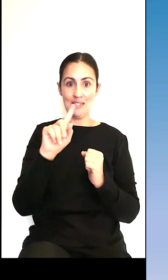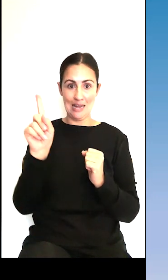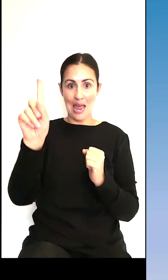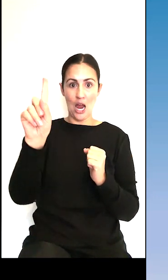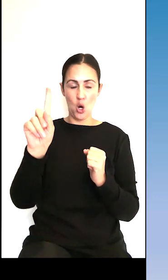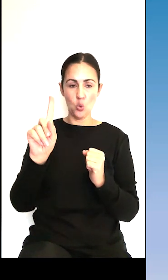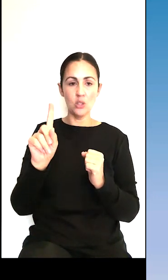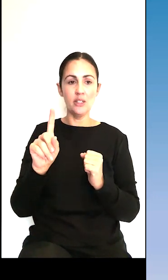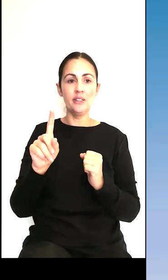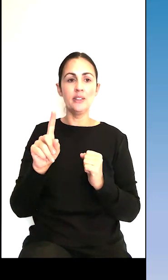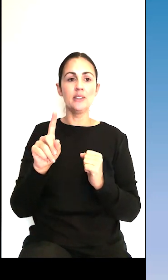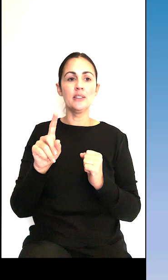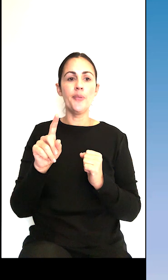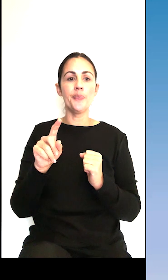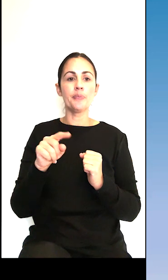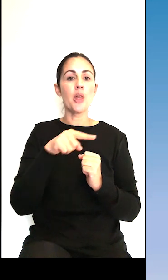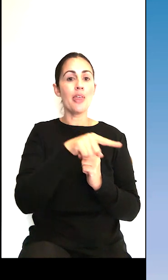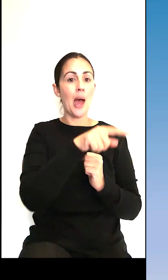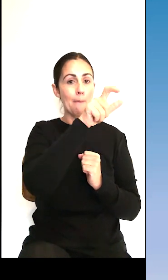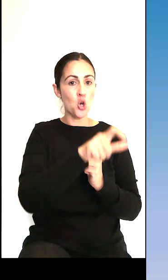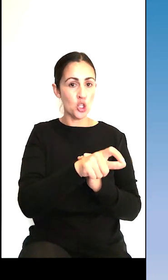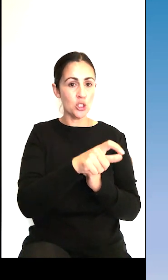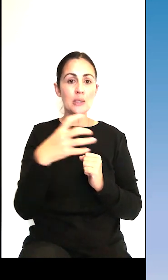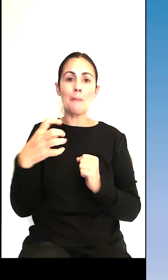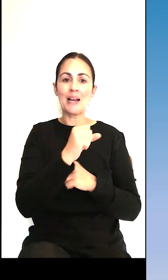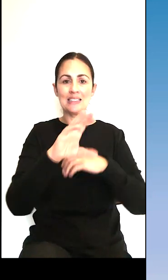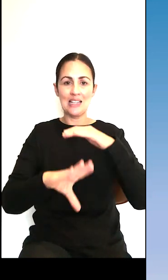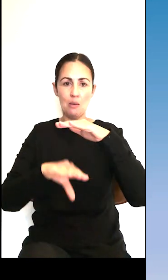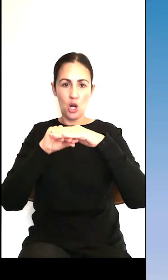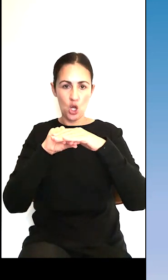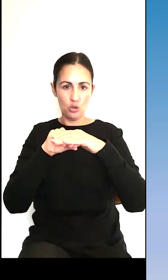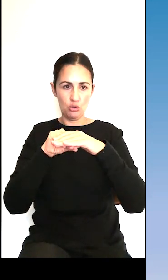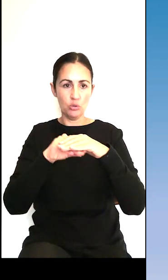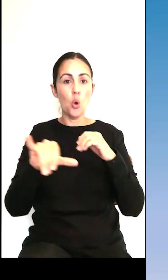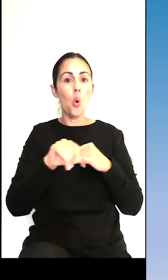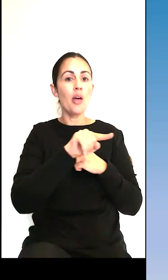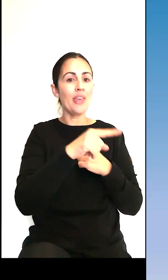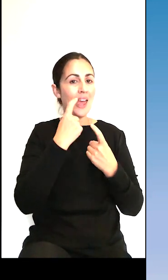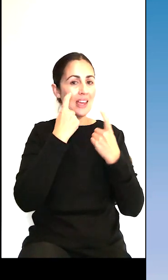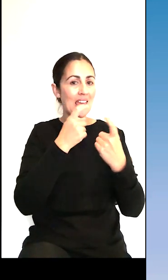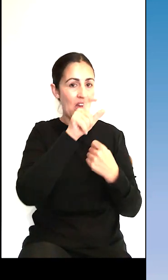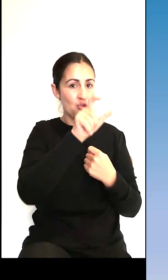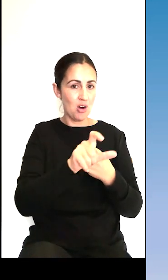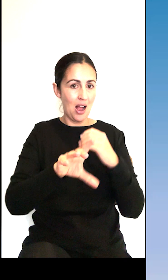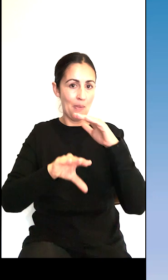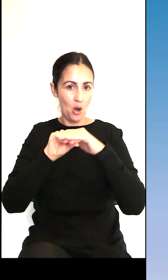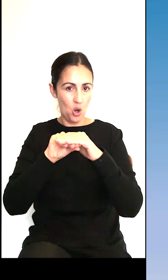it is the consumer or their carer who has I guess the responsibility or enablement to upload that document to the My Health